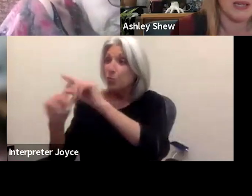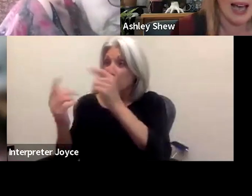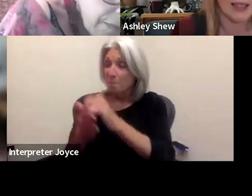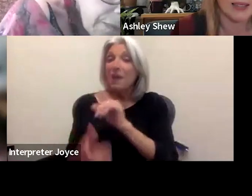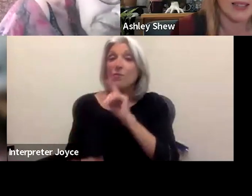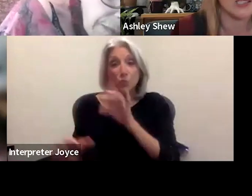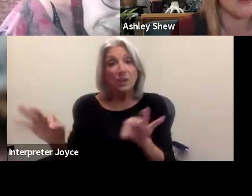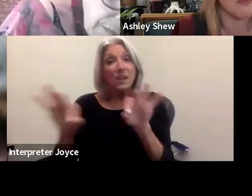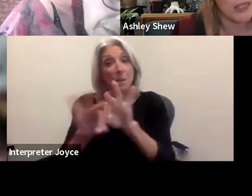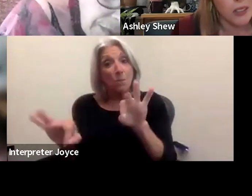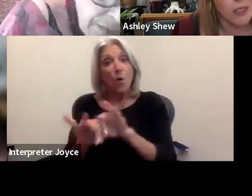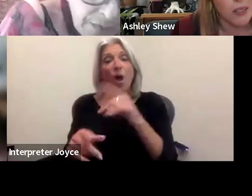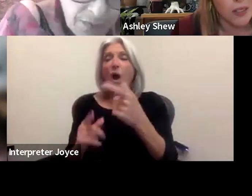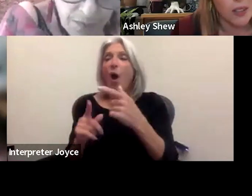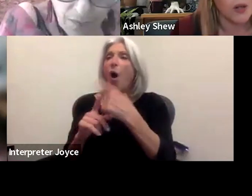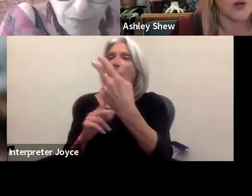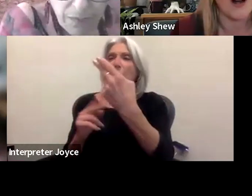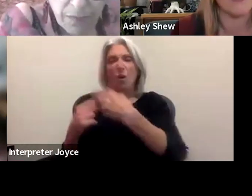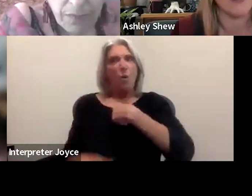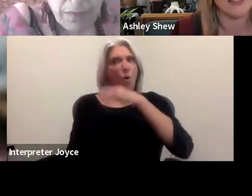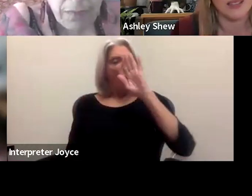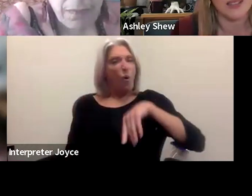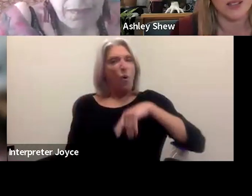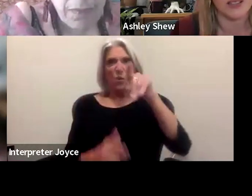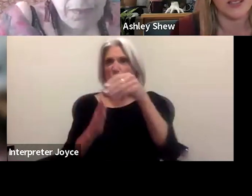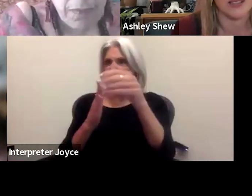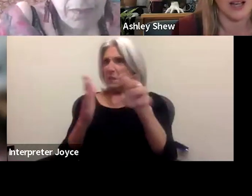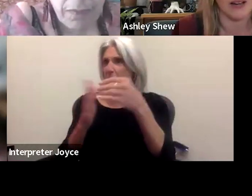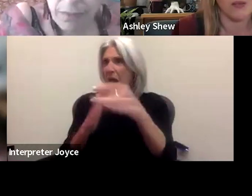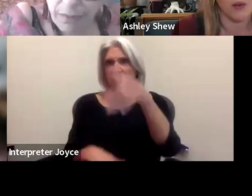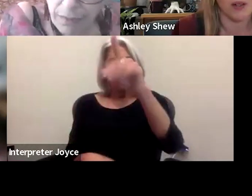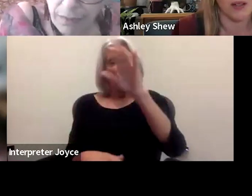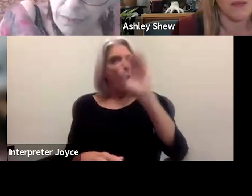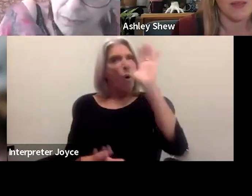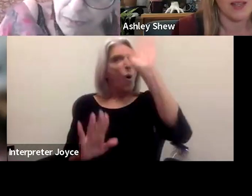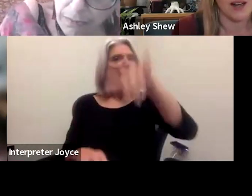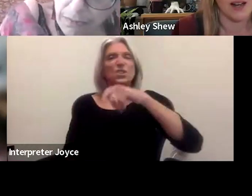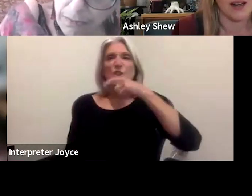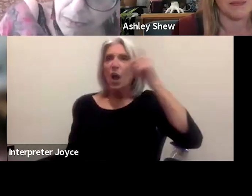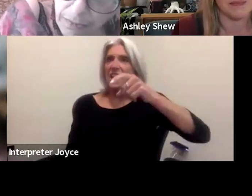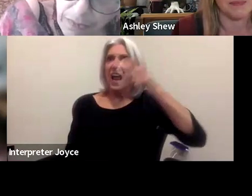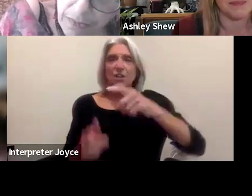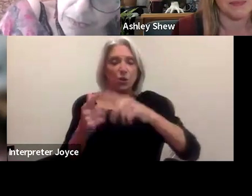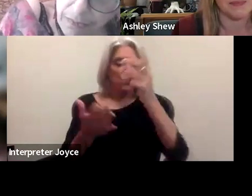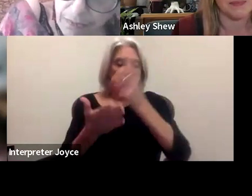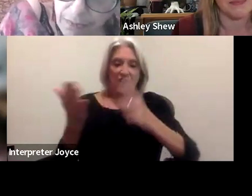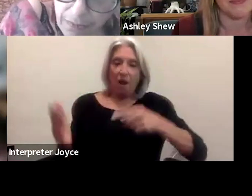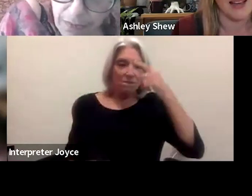be cast as expensive or unnecessary to design for. Yeah.